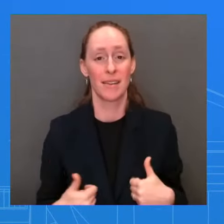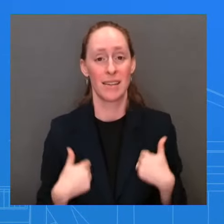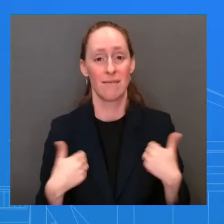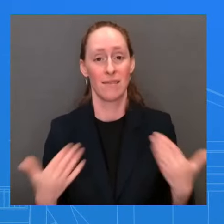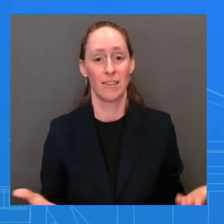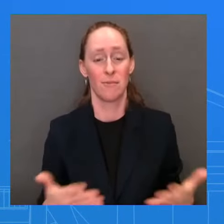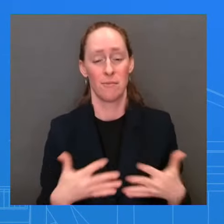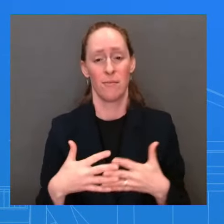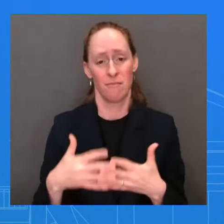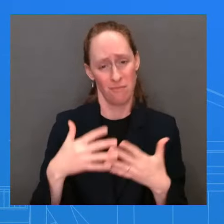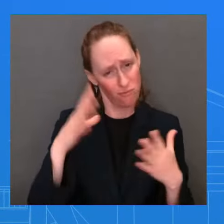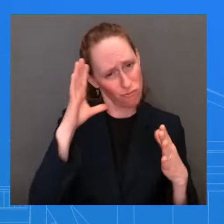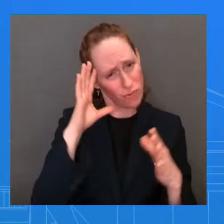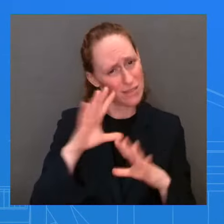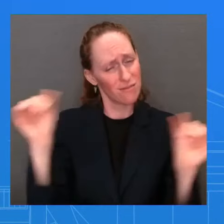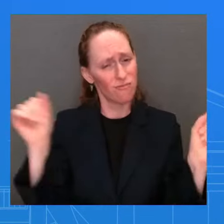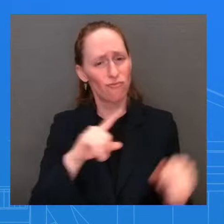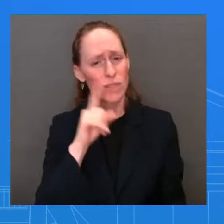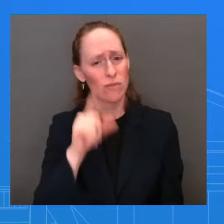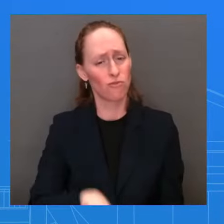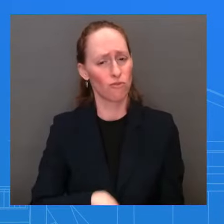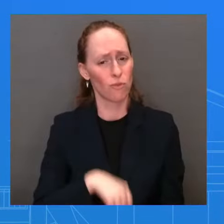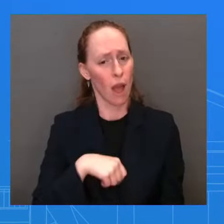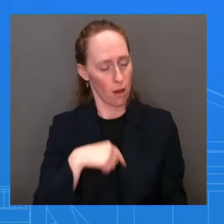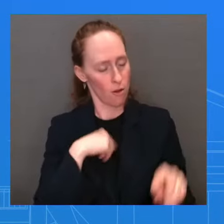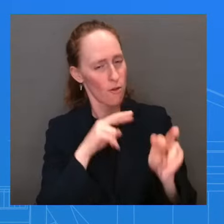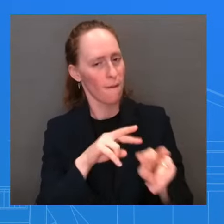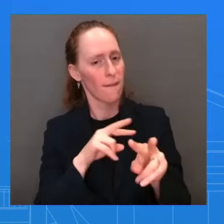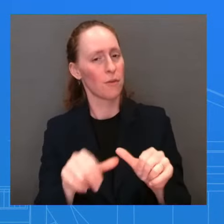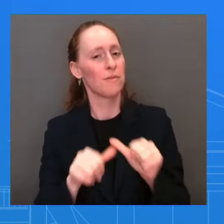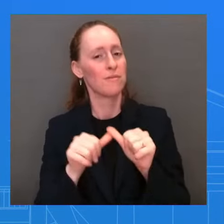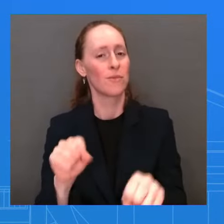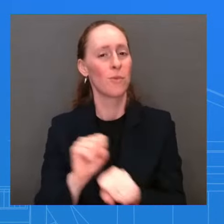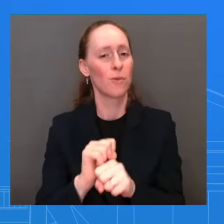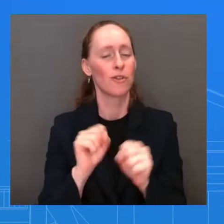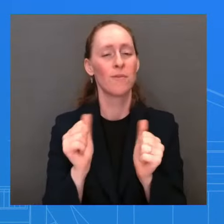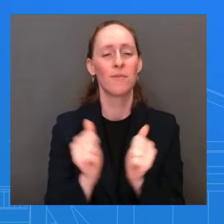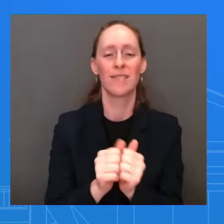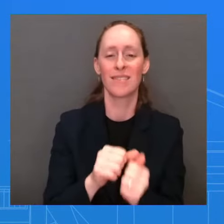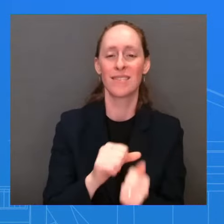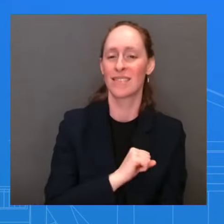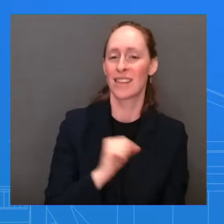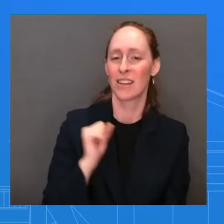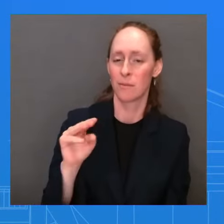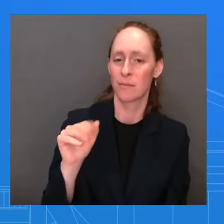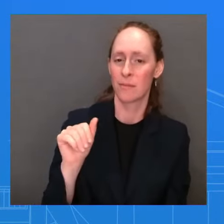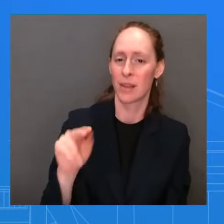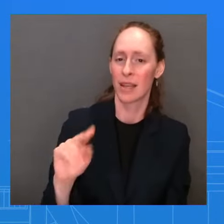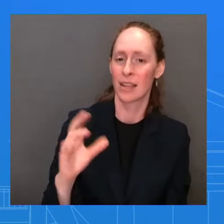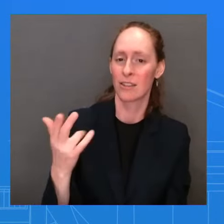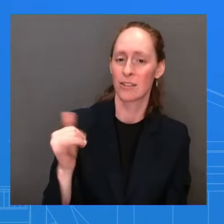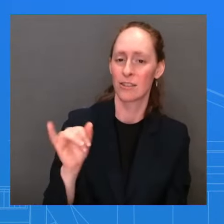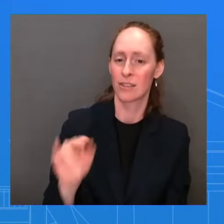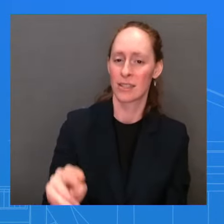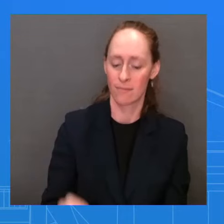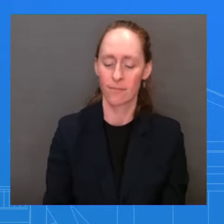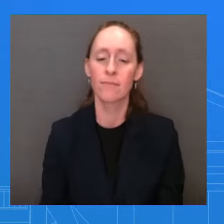to working with Senator Manchin. Look, as it comes to the Inflation Reduction Act, we are -- we are proud of this. This is something that the President is proud of.